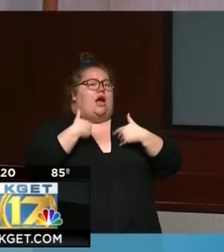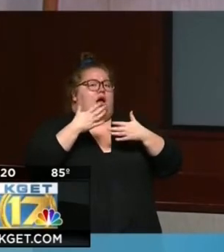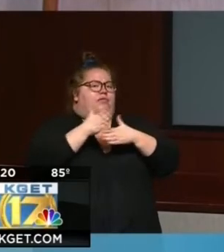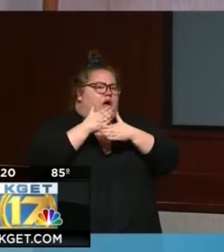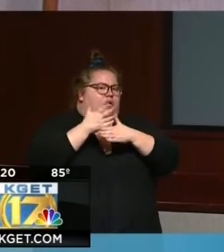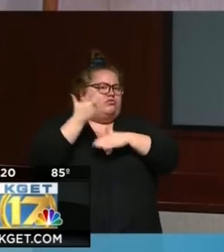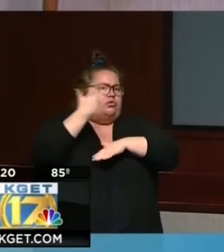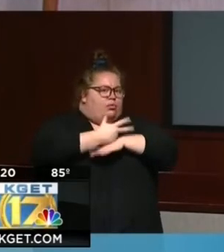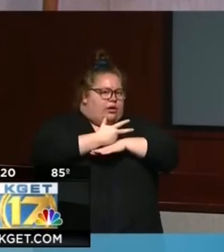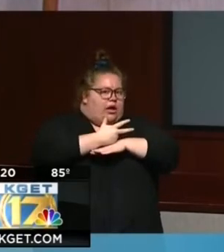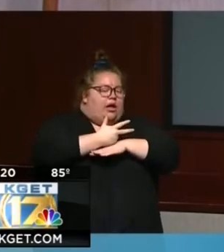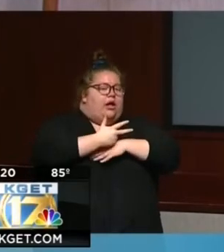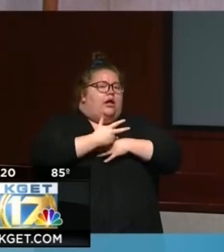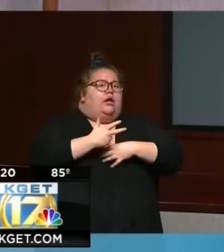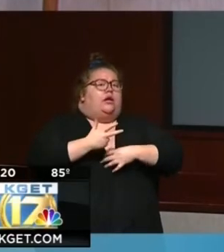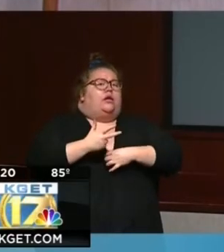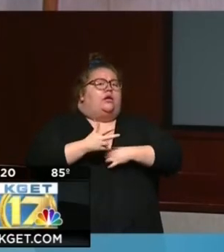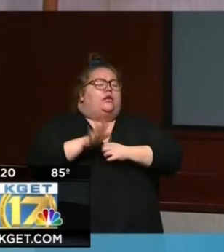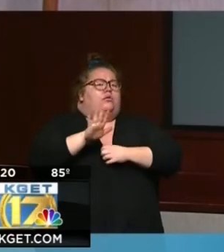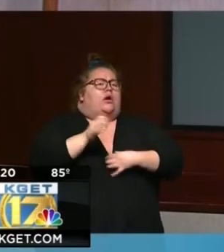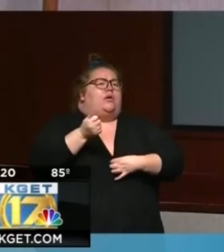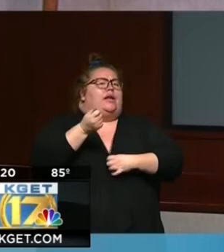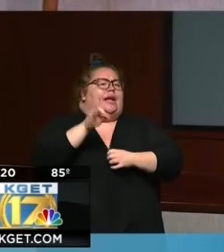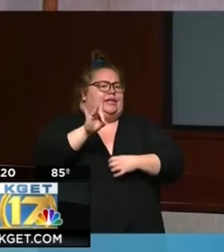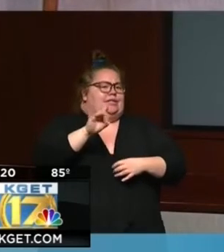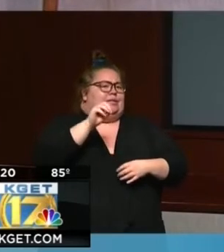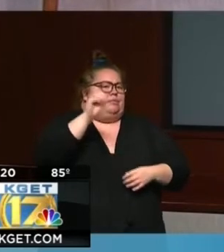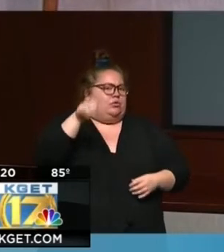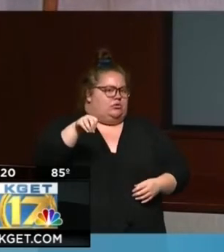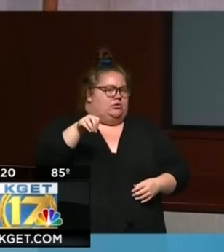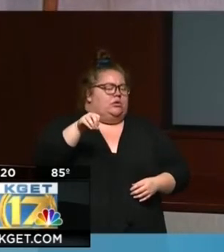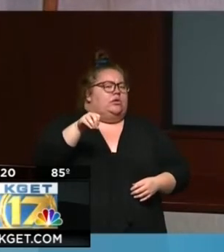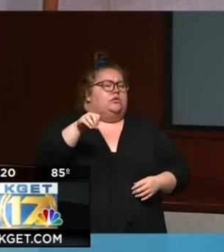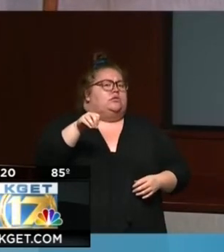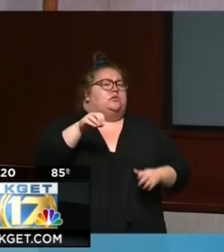TALKING ABOUT METRICS. I WANT TO STAY ON THAT, THE